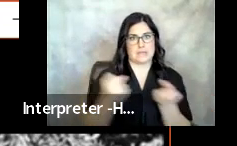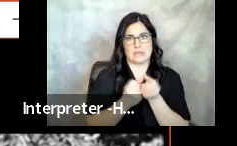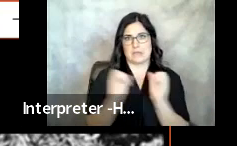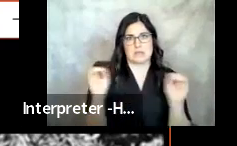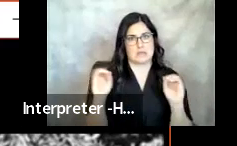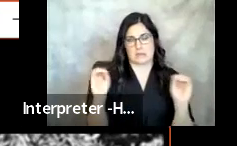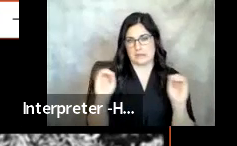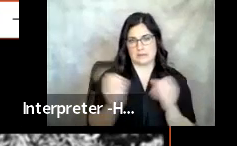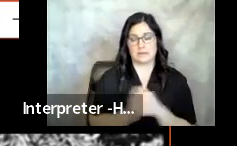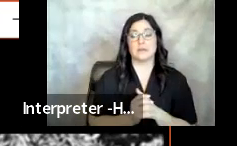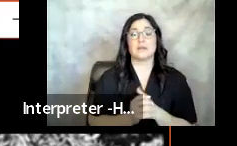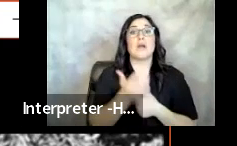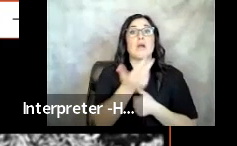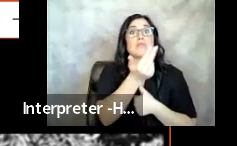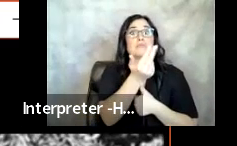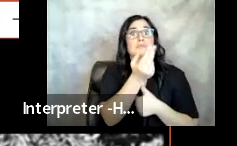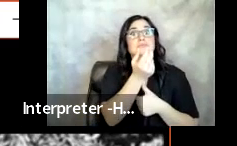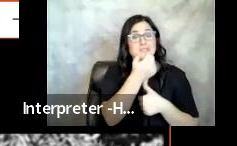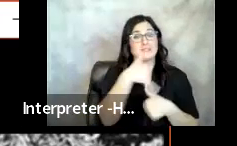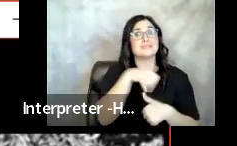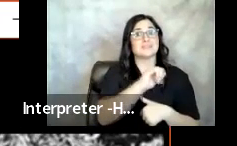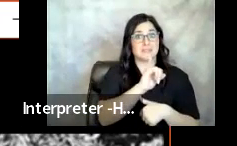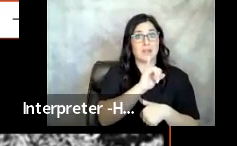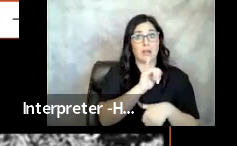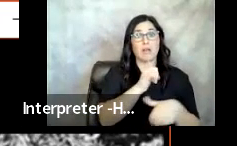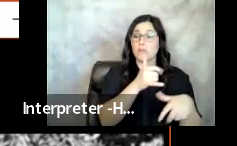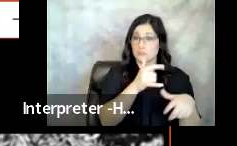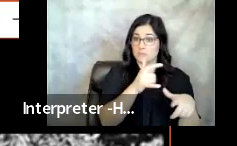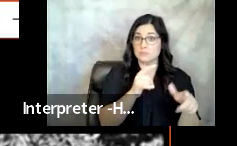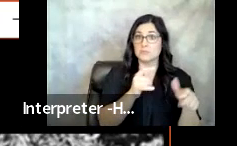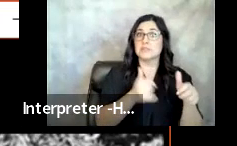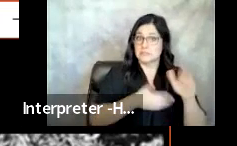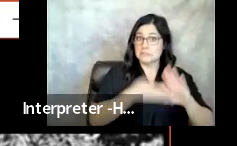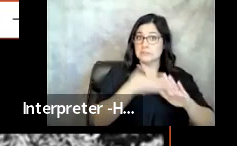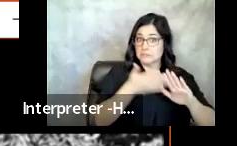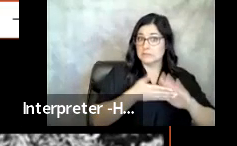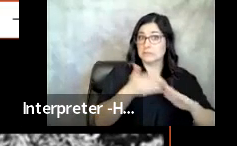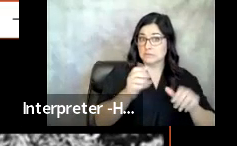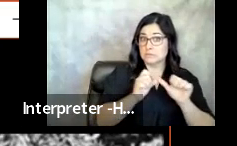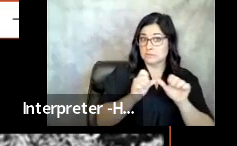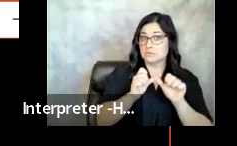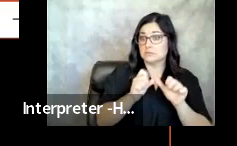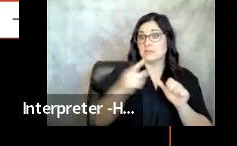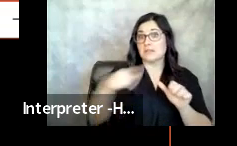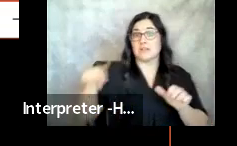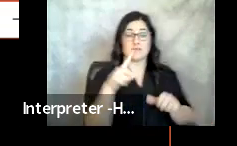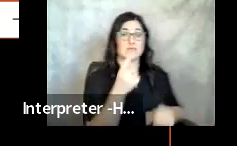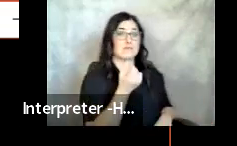Still is pretty much enforced, except through this. Huge loophole. That I'm. Showing you pictures of here.